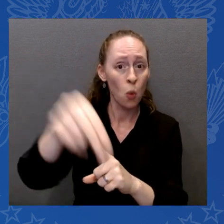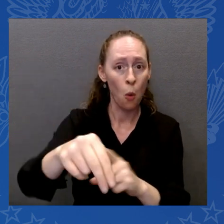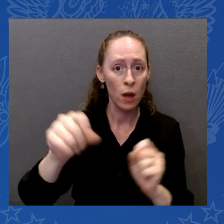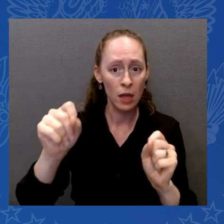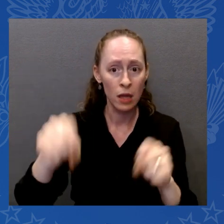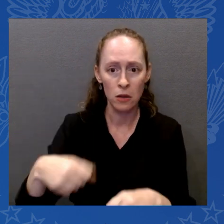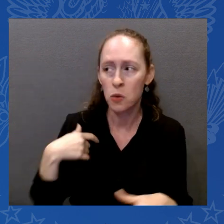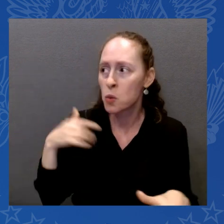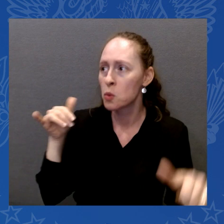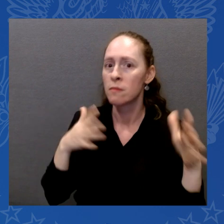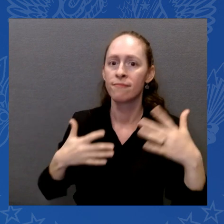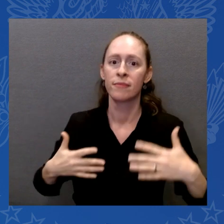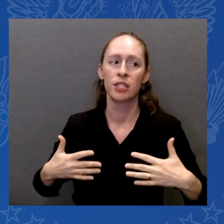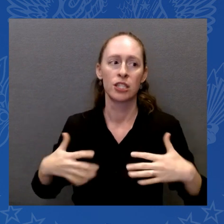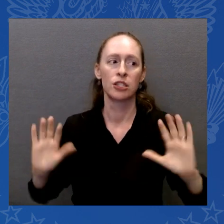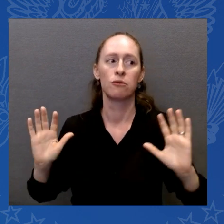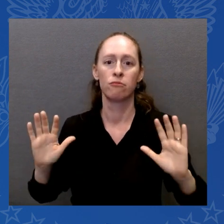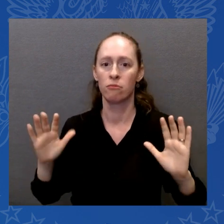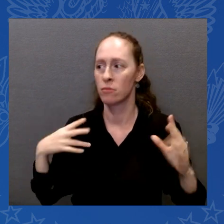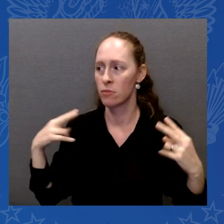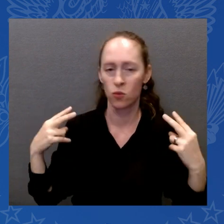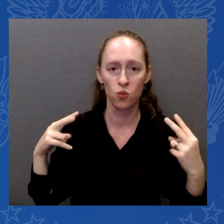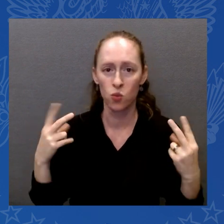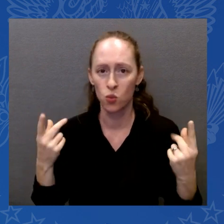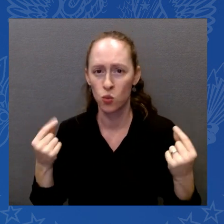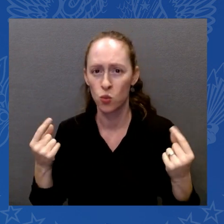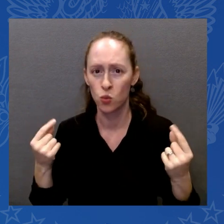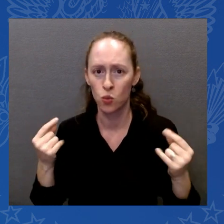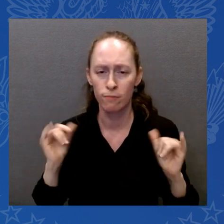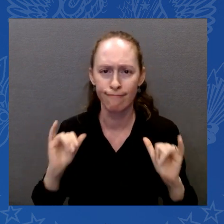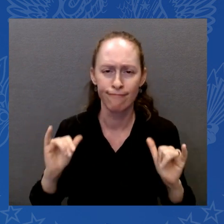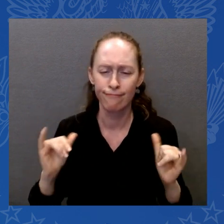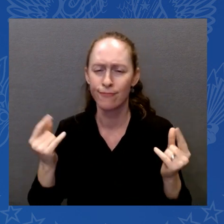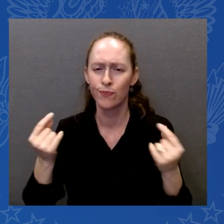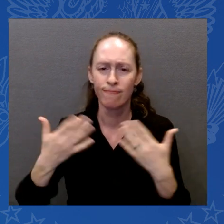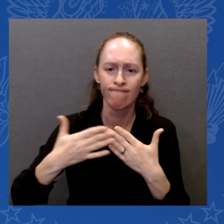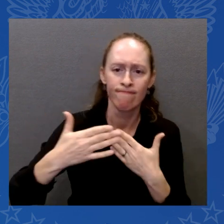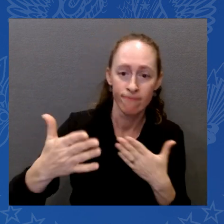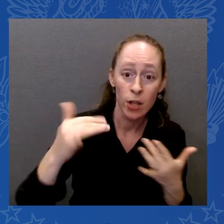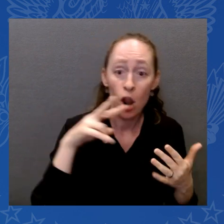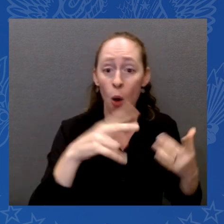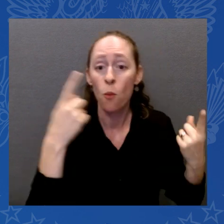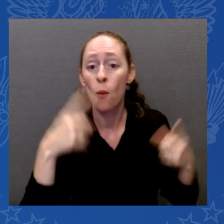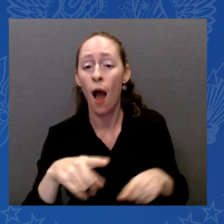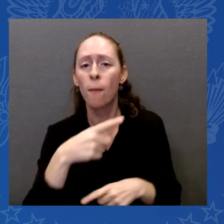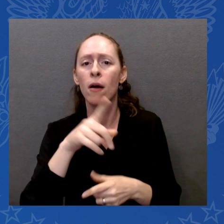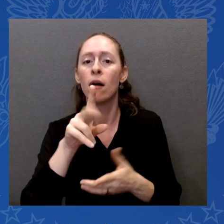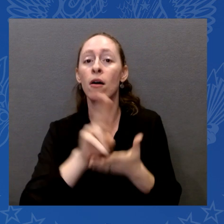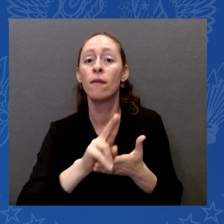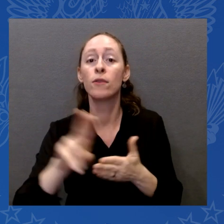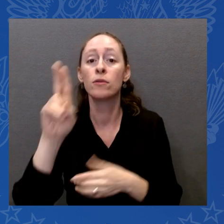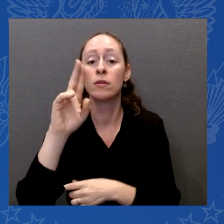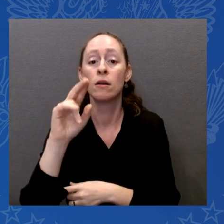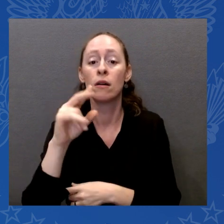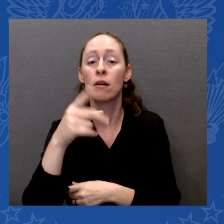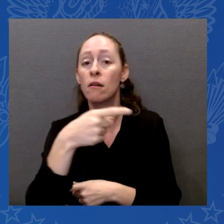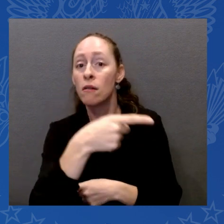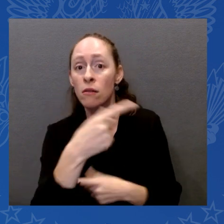what's happening at the University of Idaho, which is refusing to provide contraception to their students.